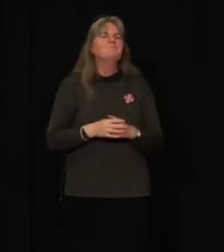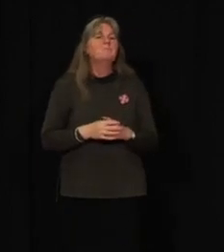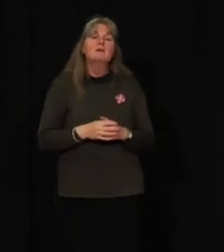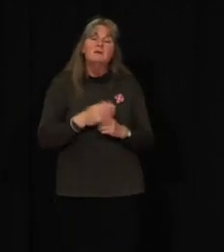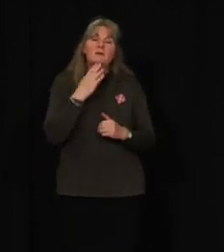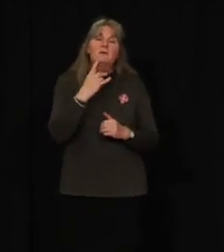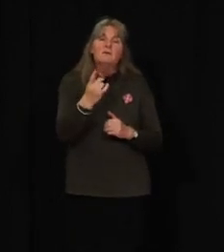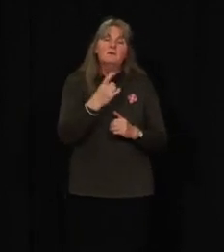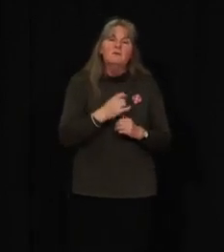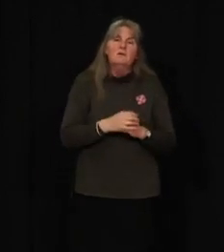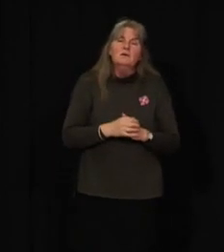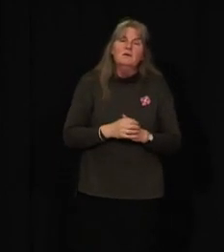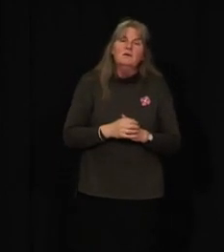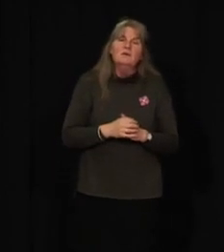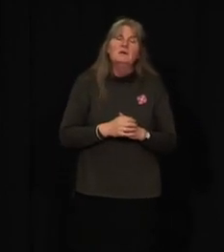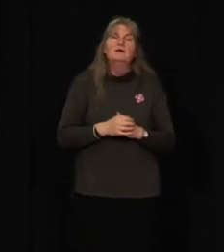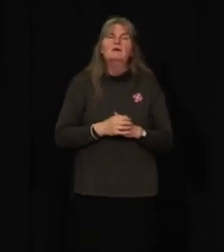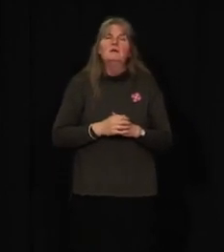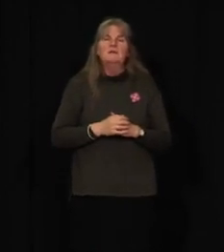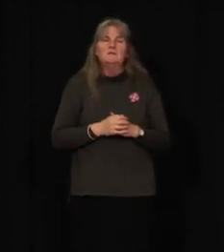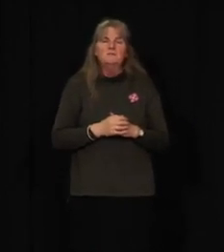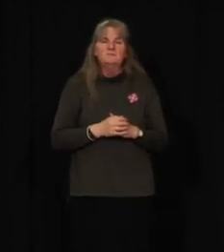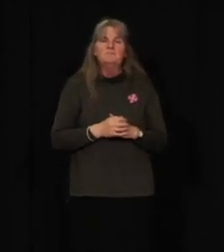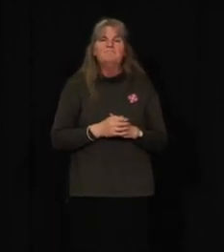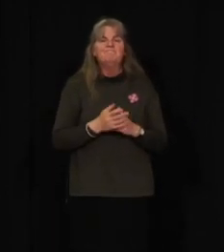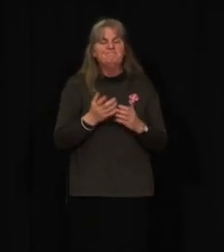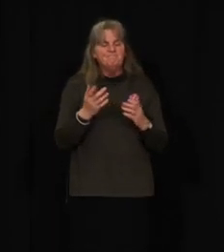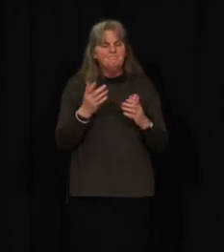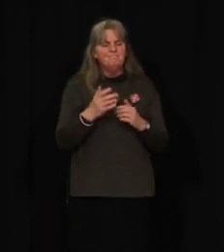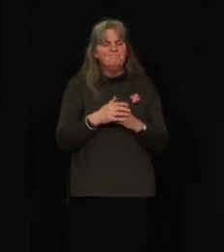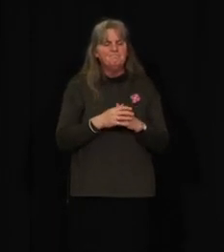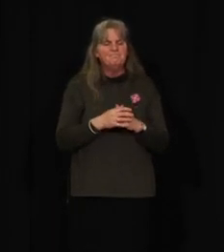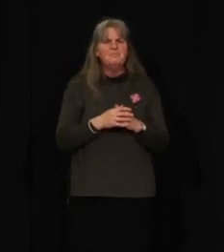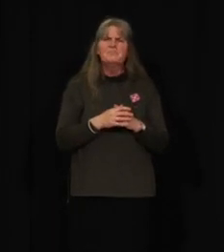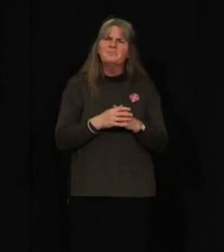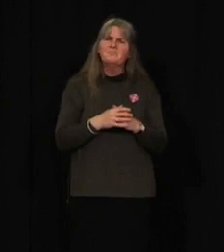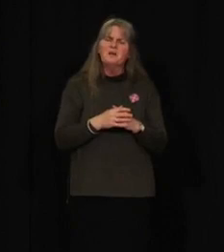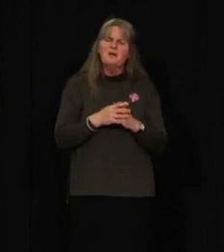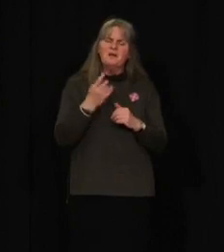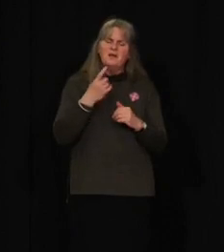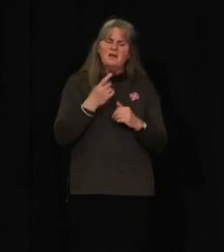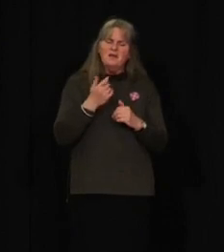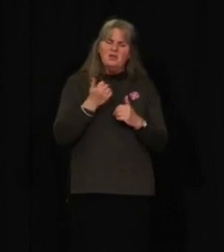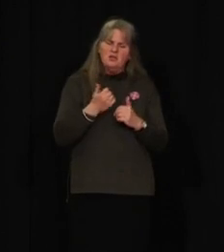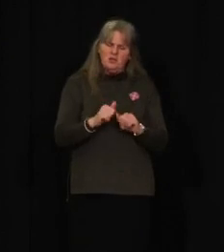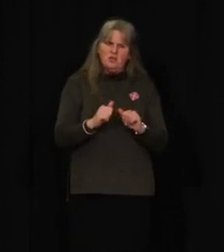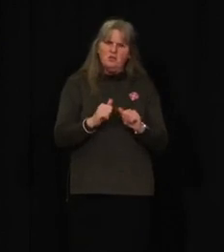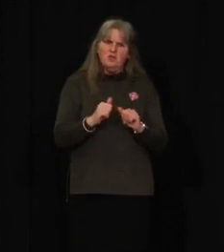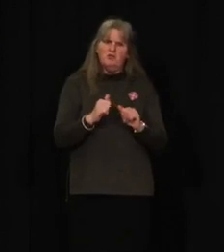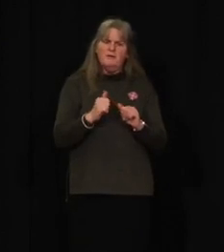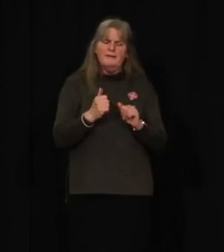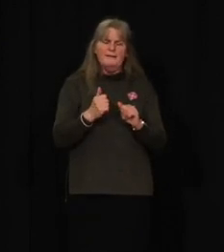It's a good question, and I think it is a matter of, again, trying to keep things in an